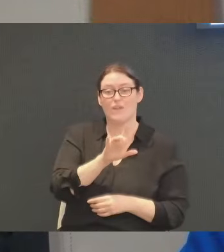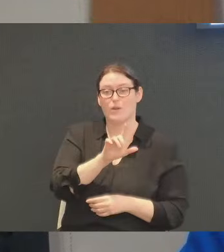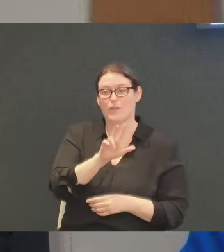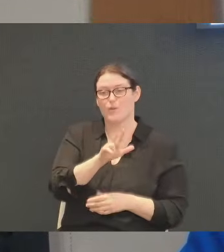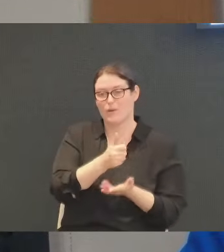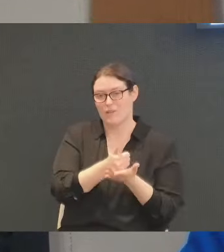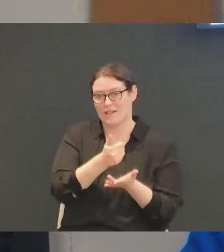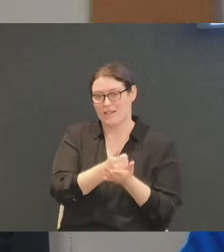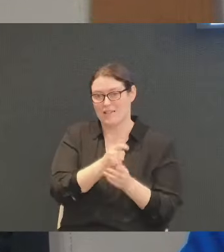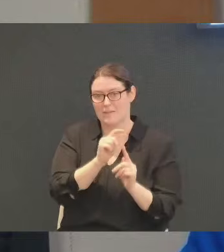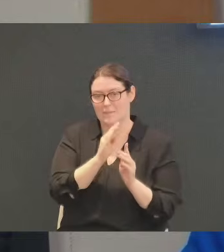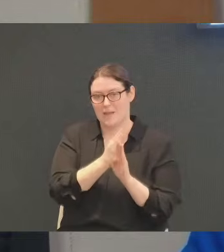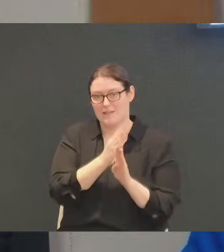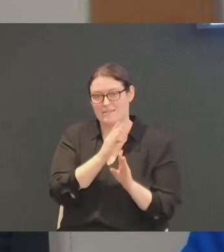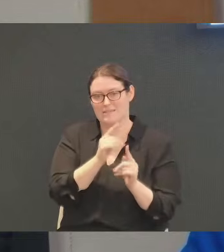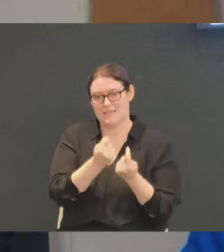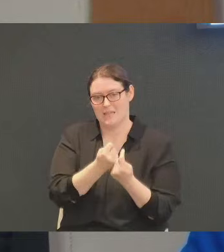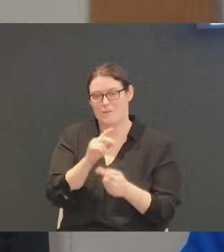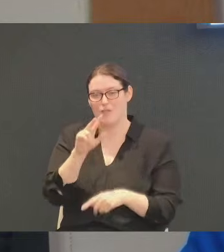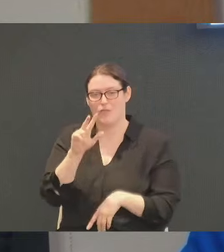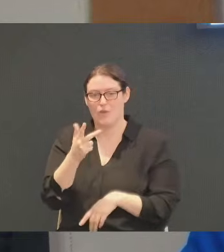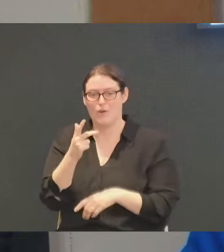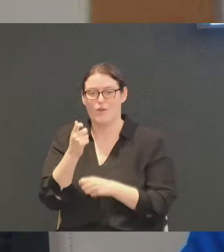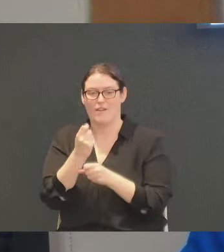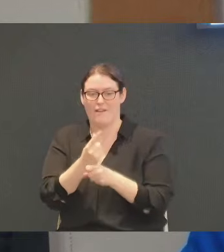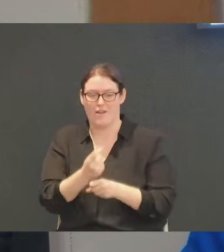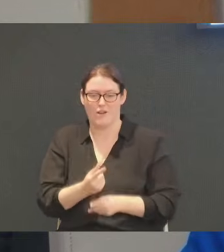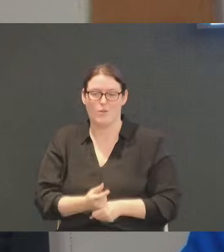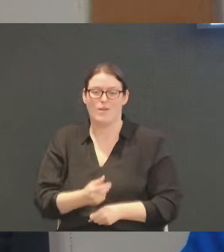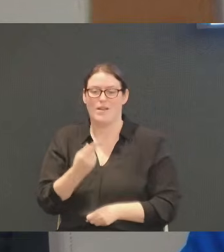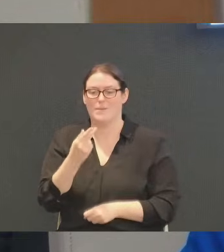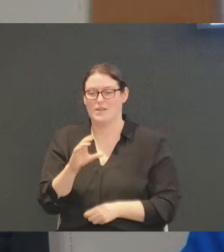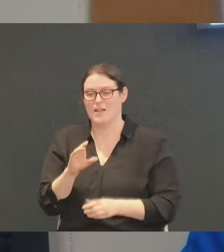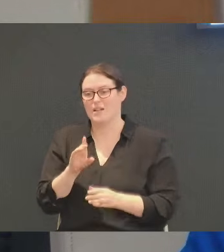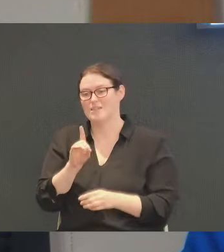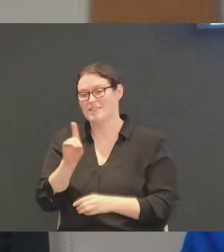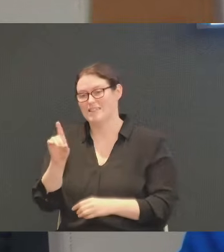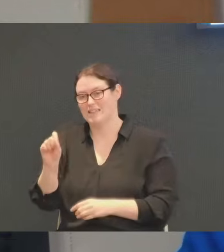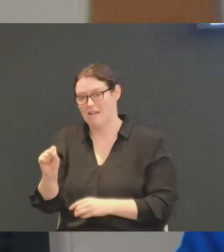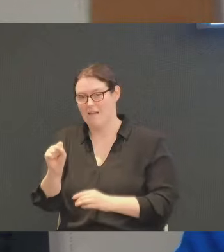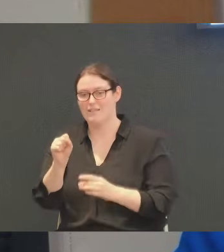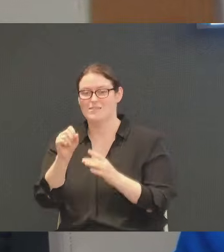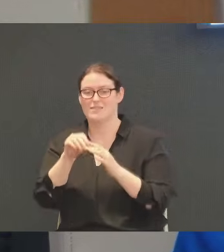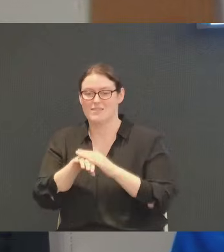for the third annual Hamilton County Developmental disability accessibility day. I want to thank